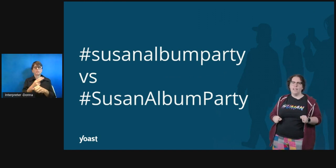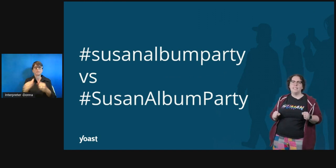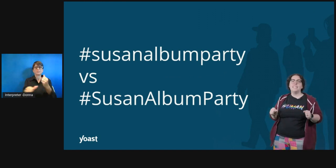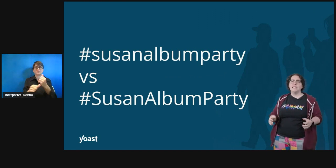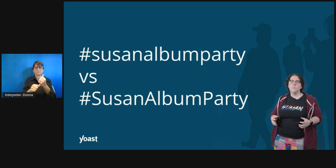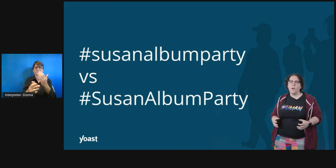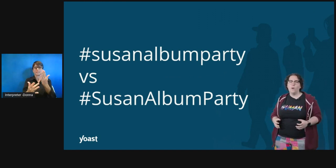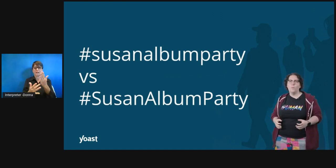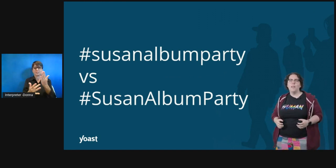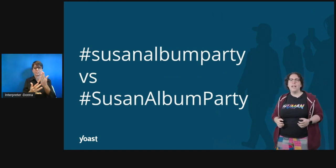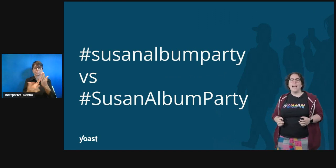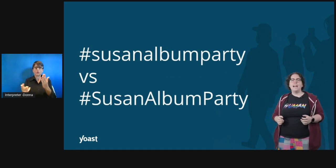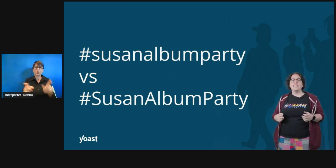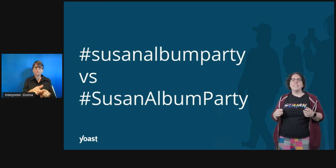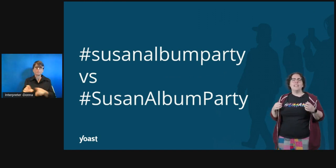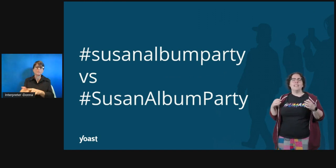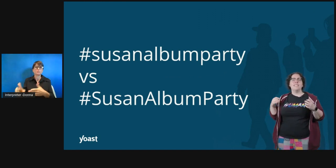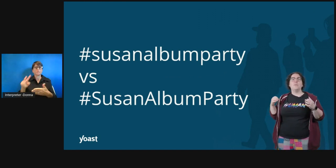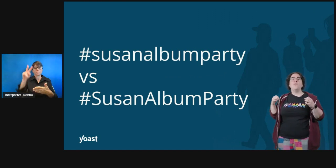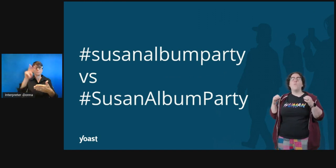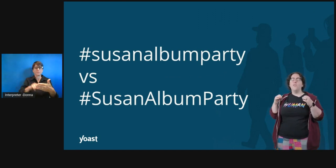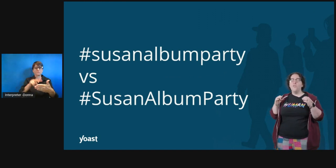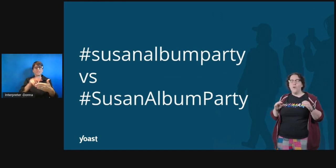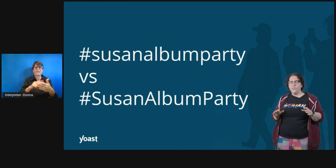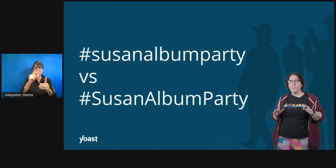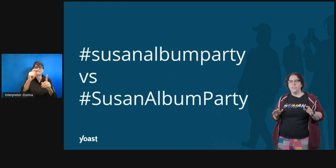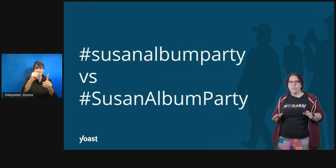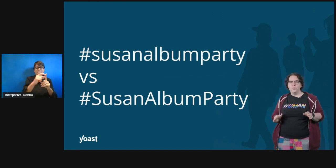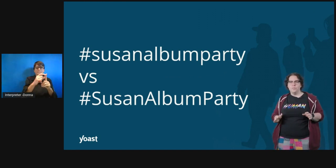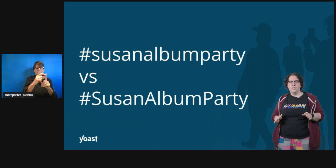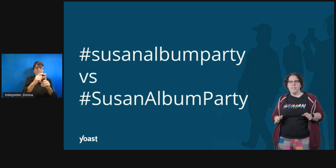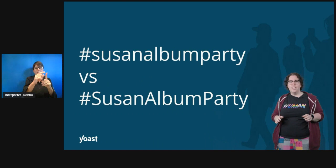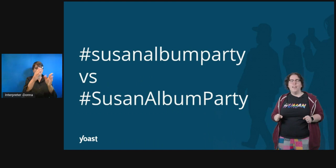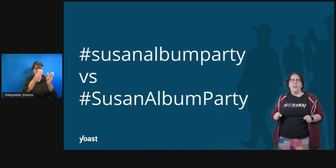They still blow up as an example of what not to do.